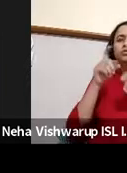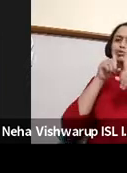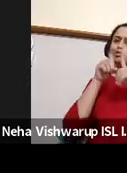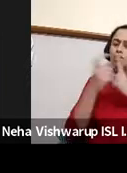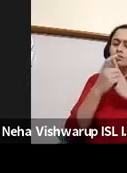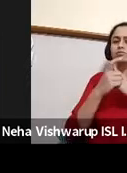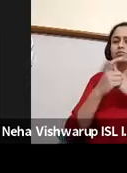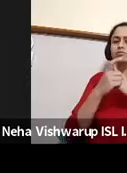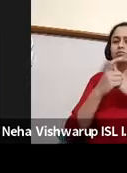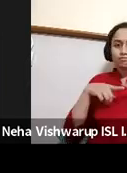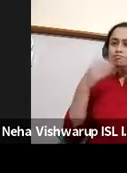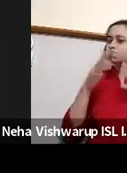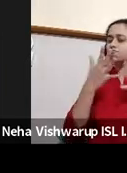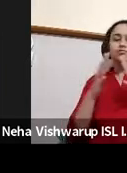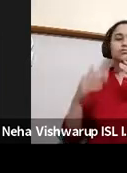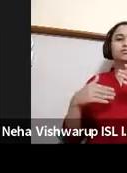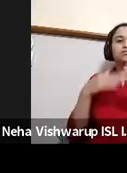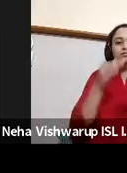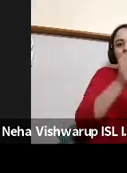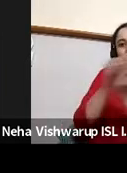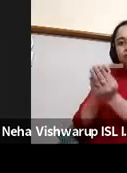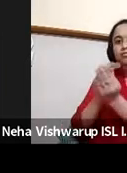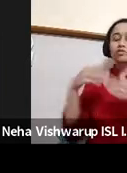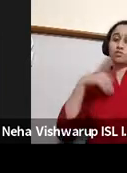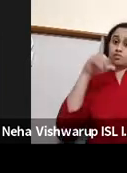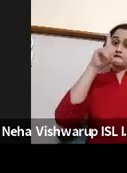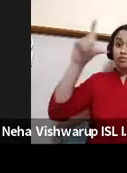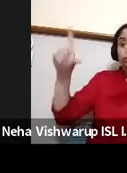no account of its history would be complete without the photograph suresh made when he was